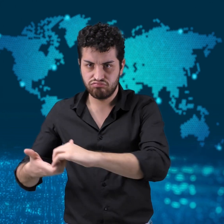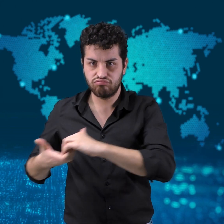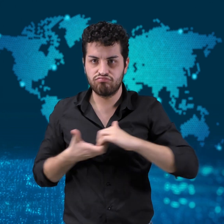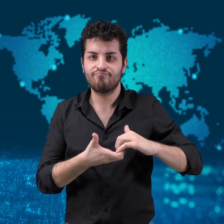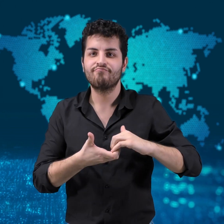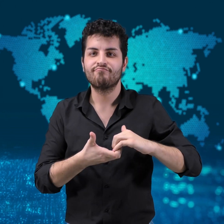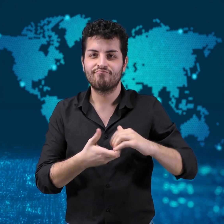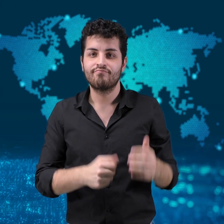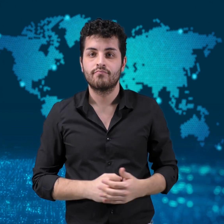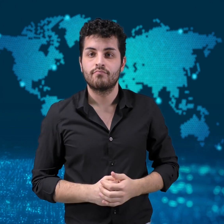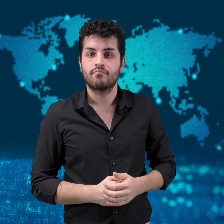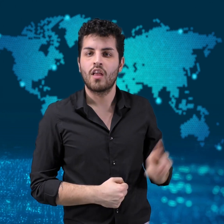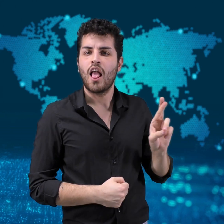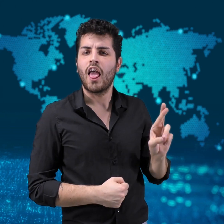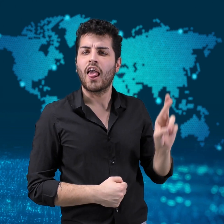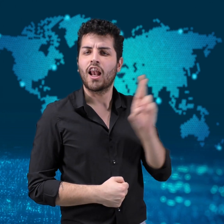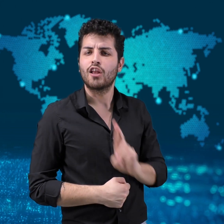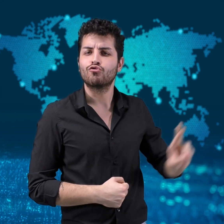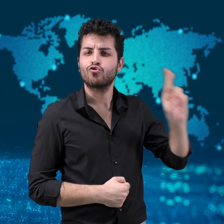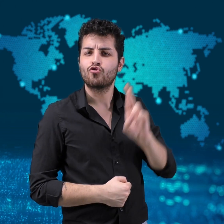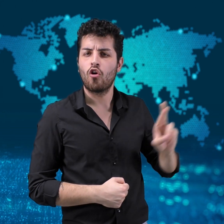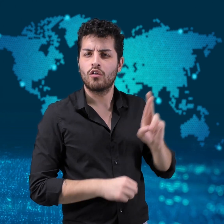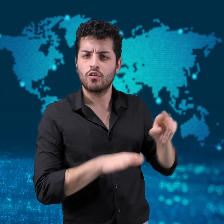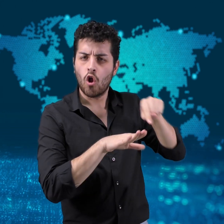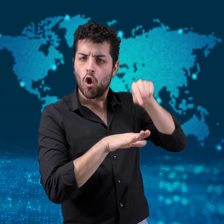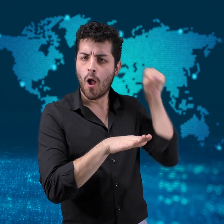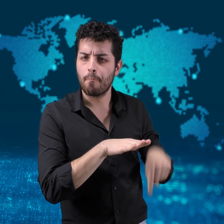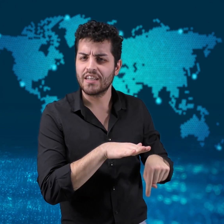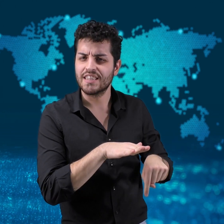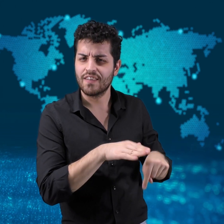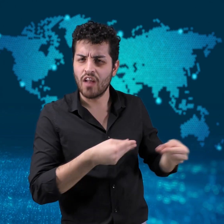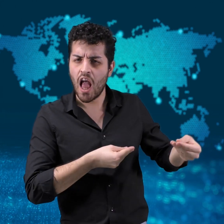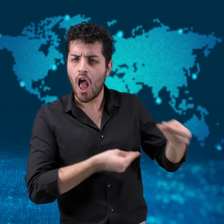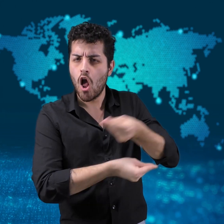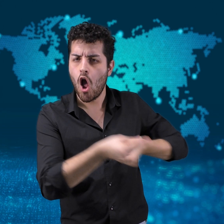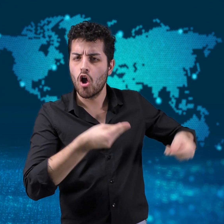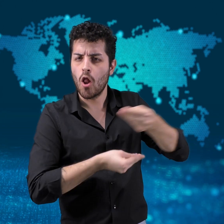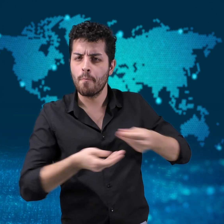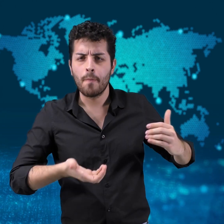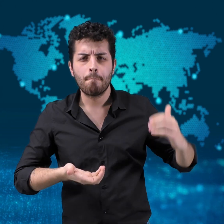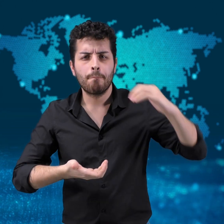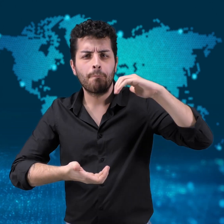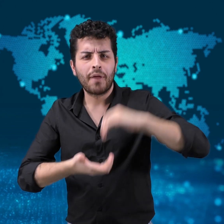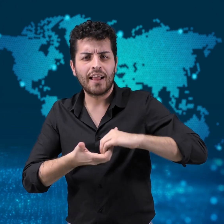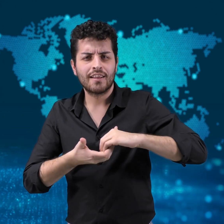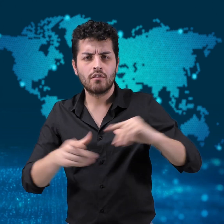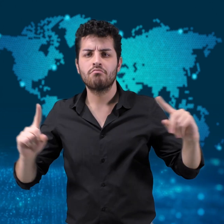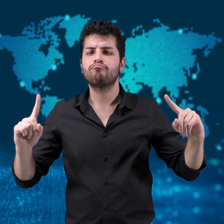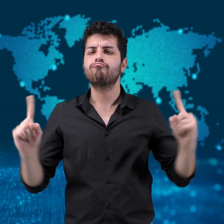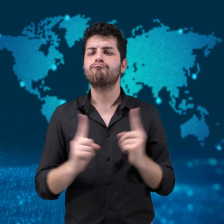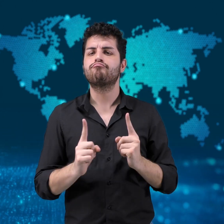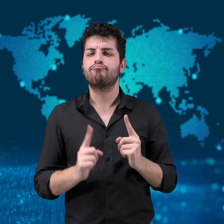The Regional Comprehensive Economic Partnership,